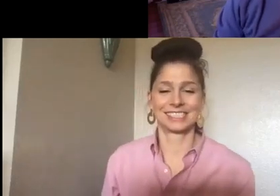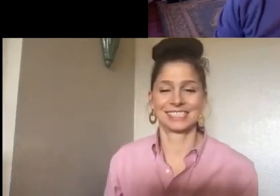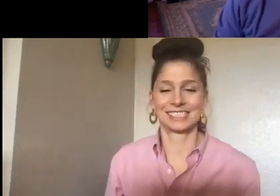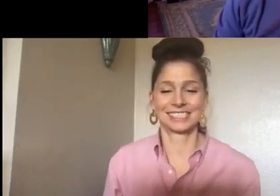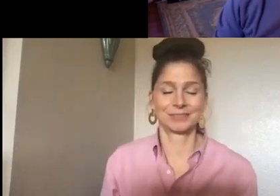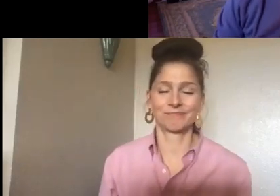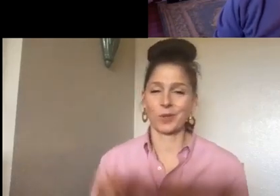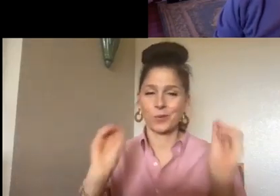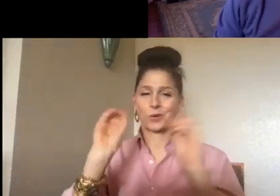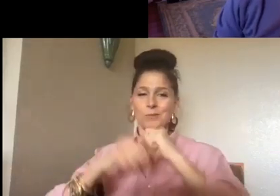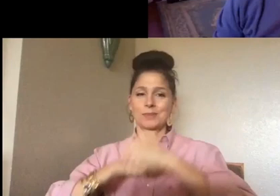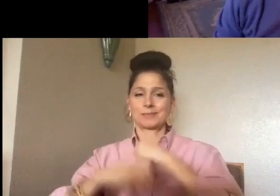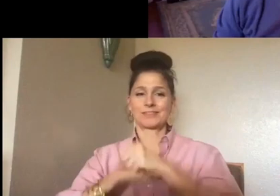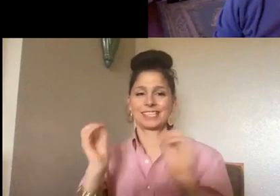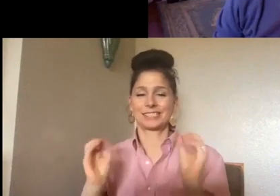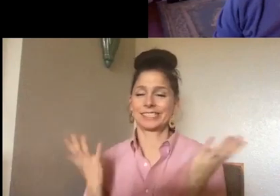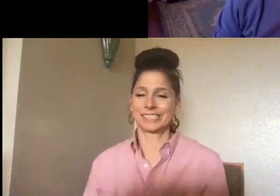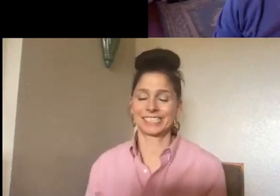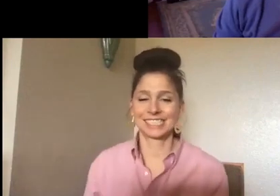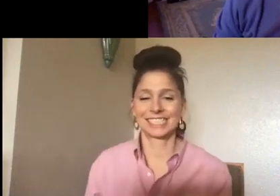DAVID - That must have been difficult. SHOSHANNAH - So I did not have a bat mitzvah.